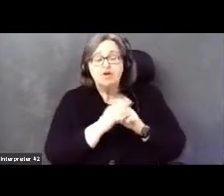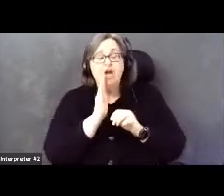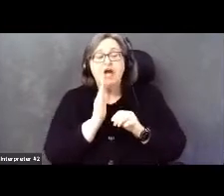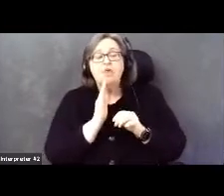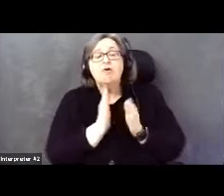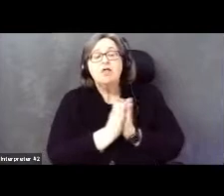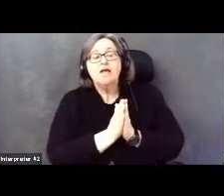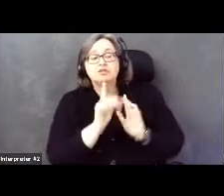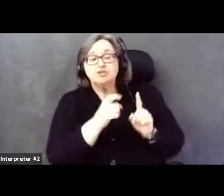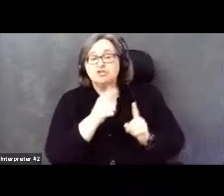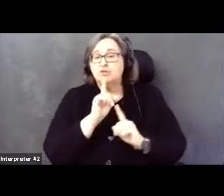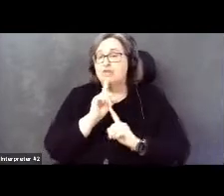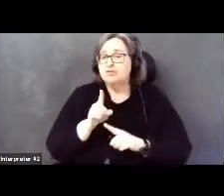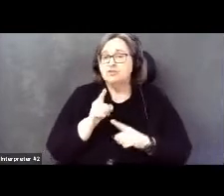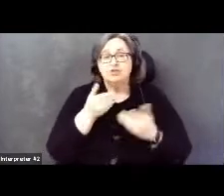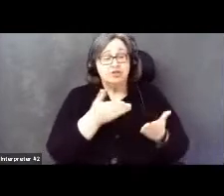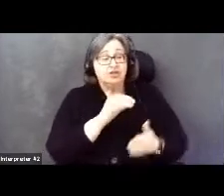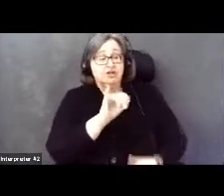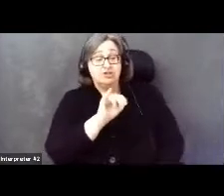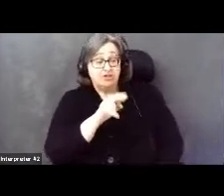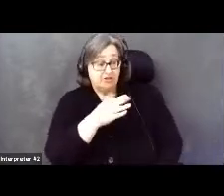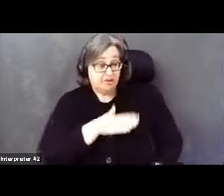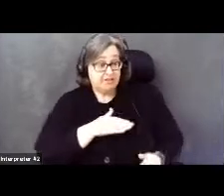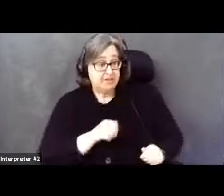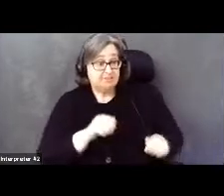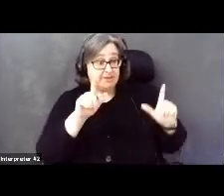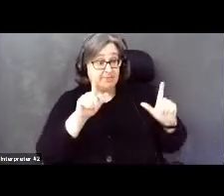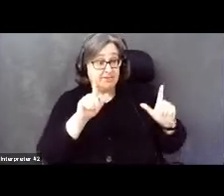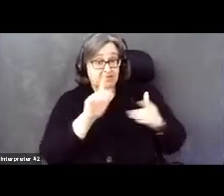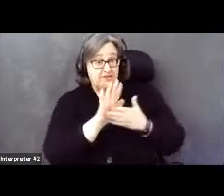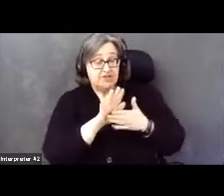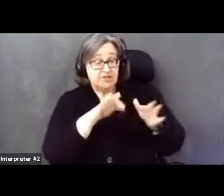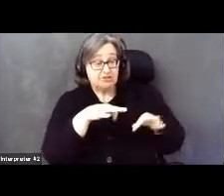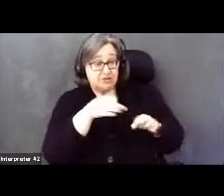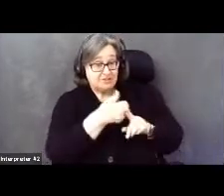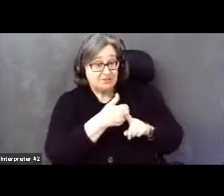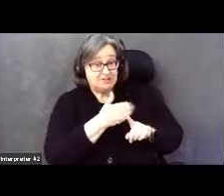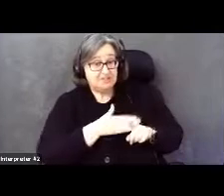Jennifer, if you can come on board and describe yourself that would be great.